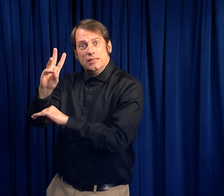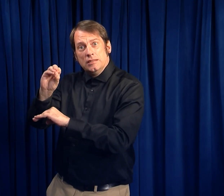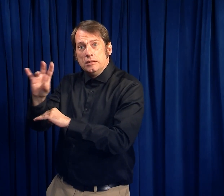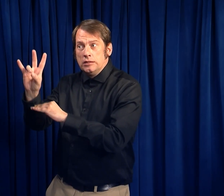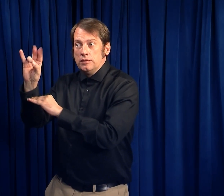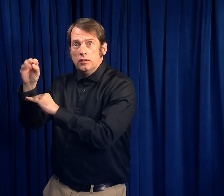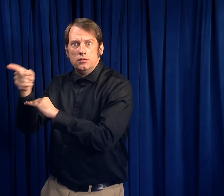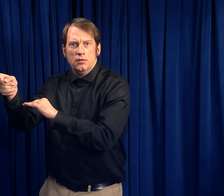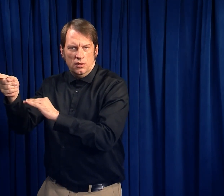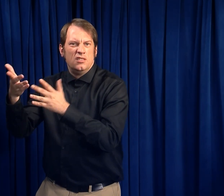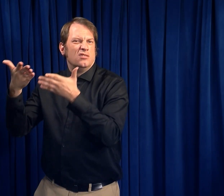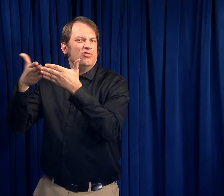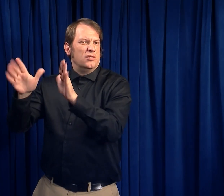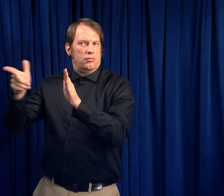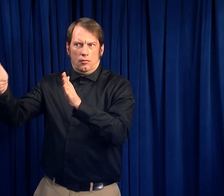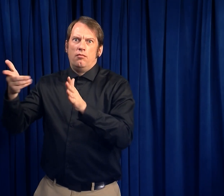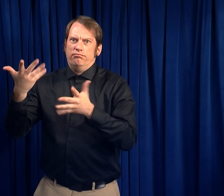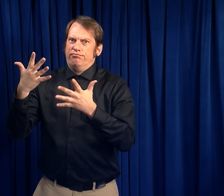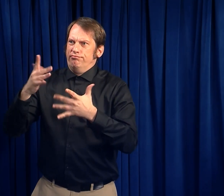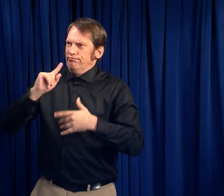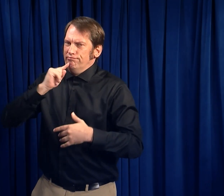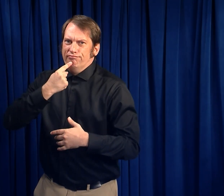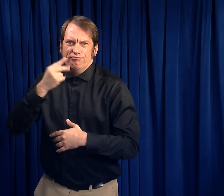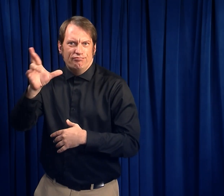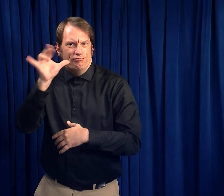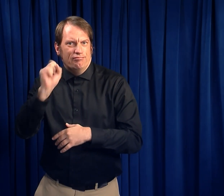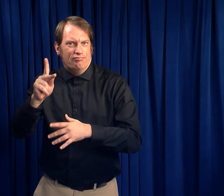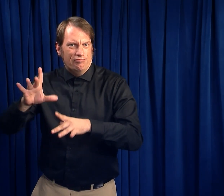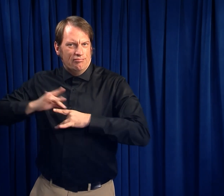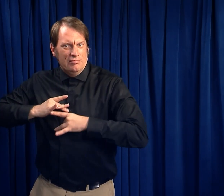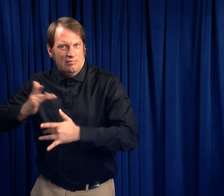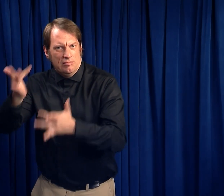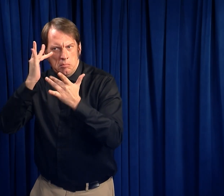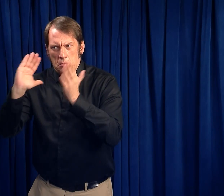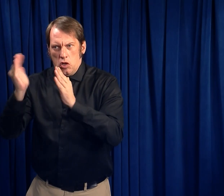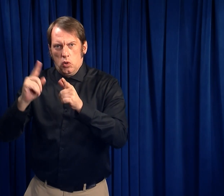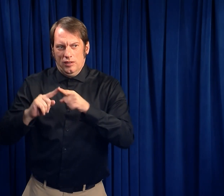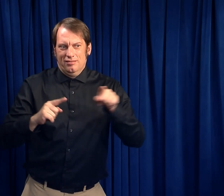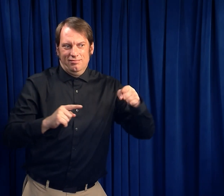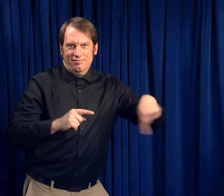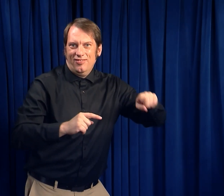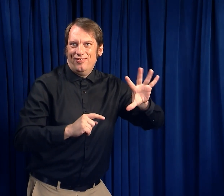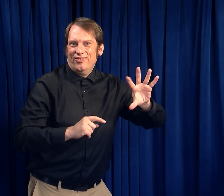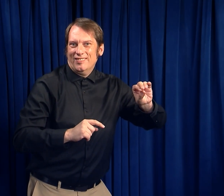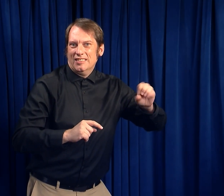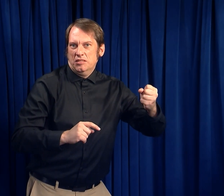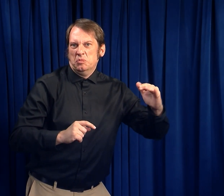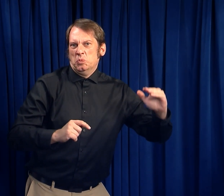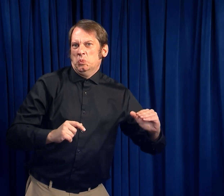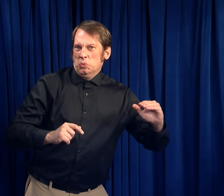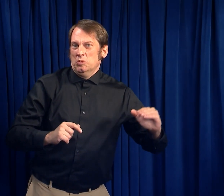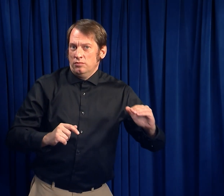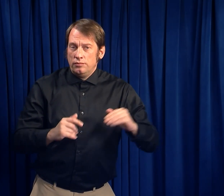Similarly, people in their 60s or 70s are, in general, at higher risk for serious illness